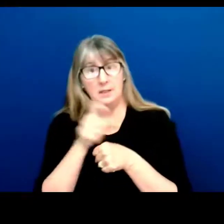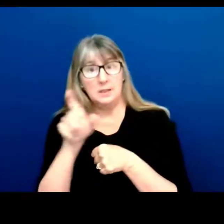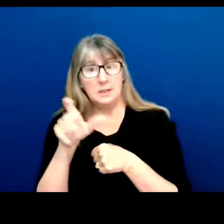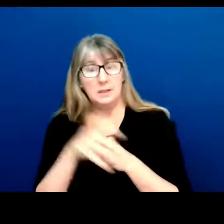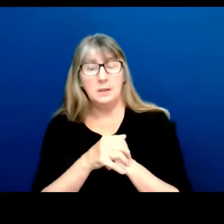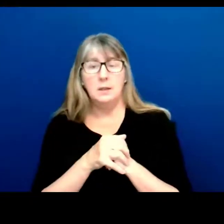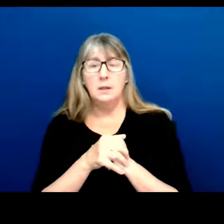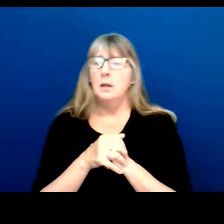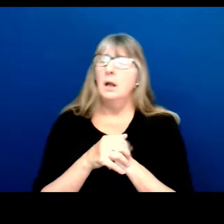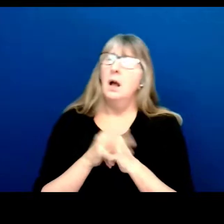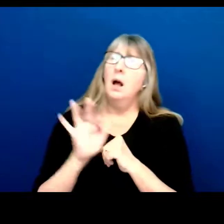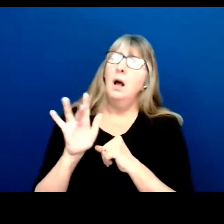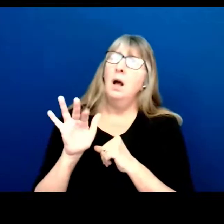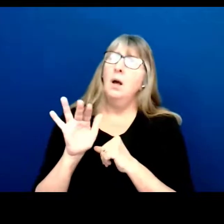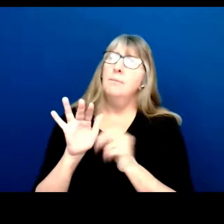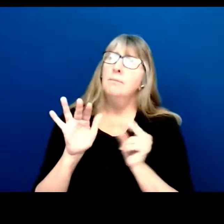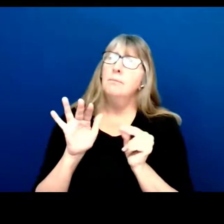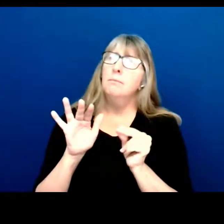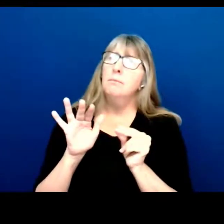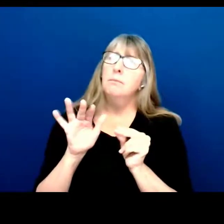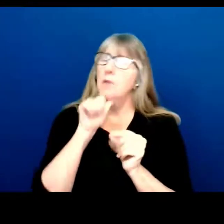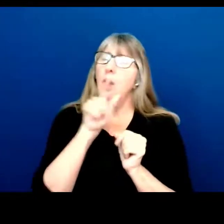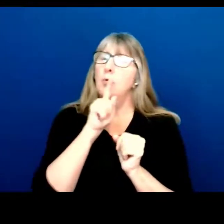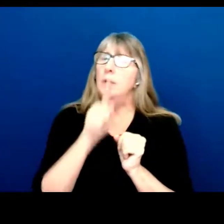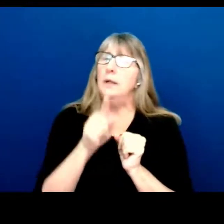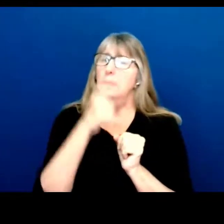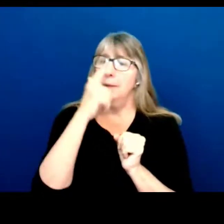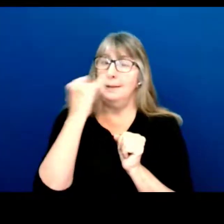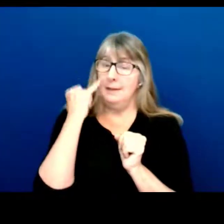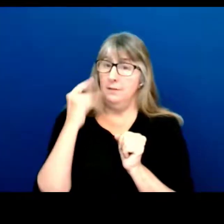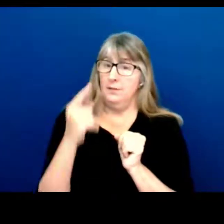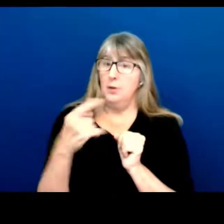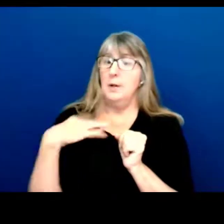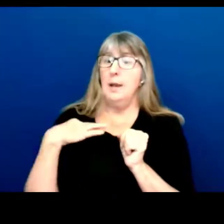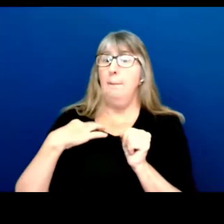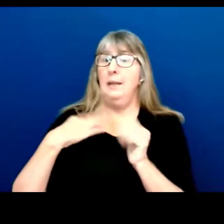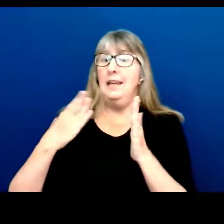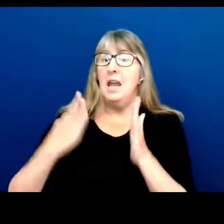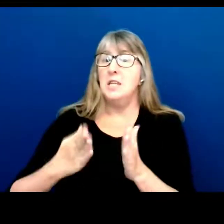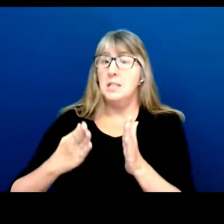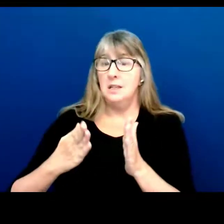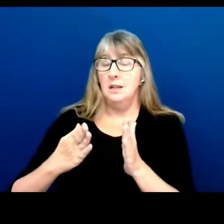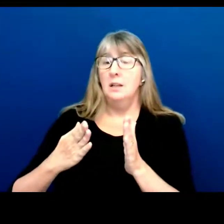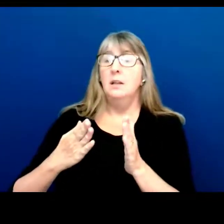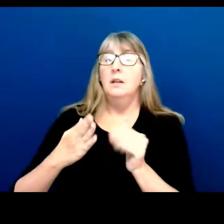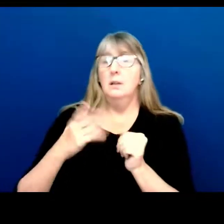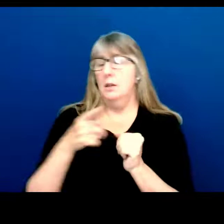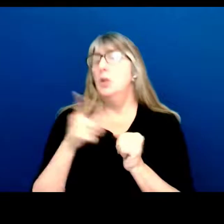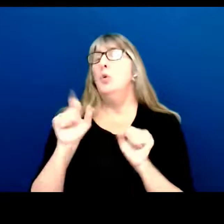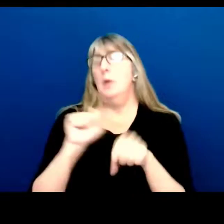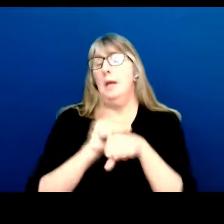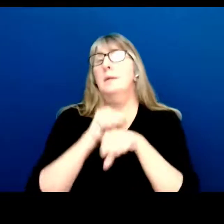Kathy Hancock: Well, not yet .. . not really because if you're an applicant, and then you can submit a grant .. .